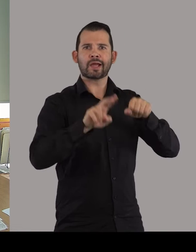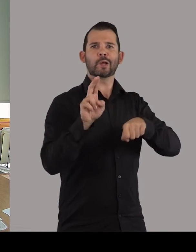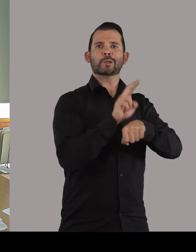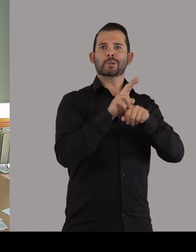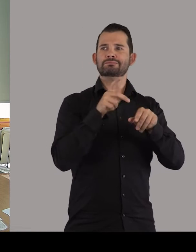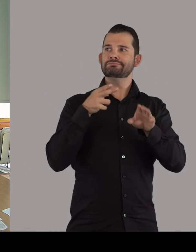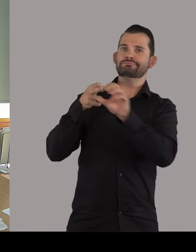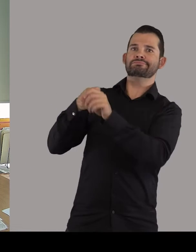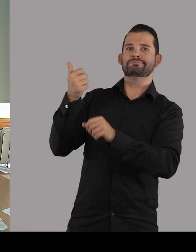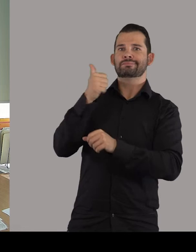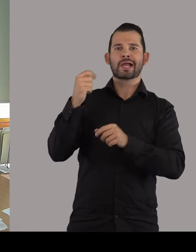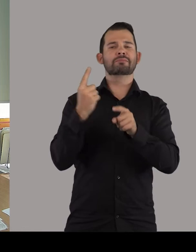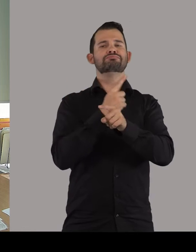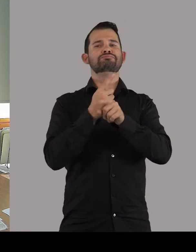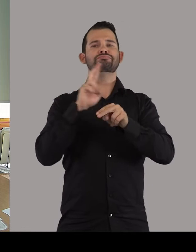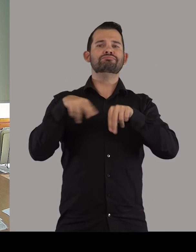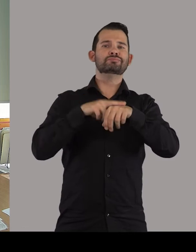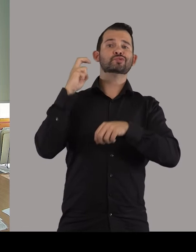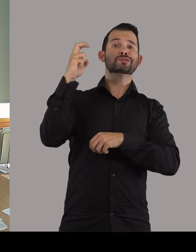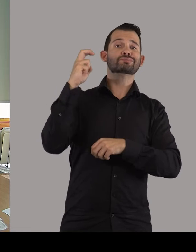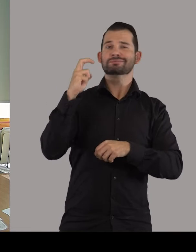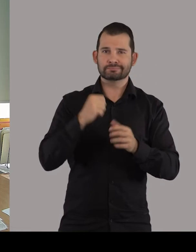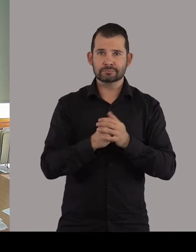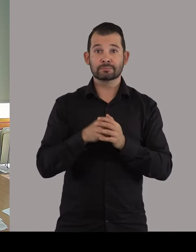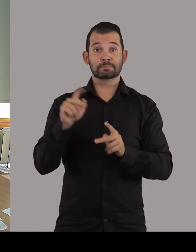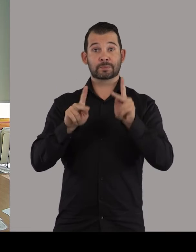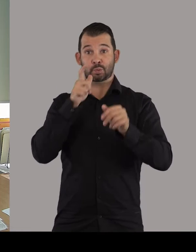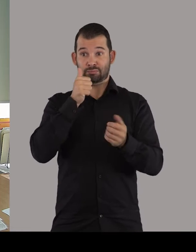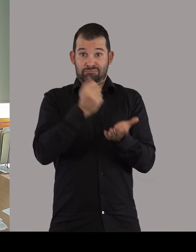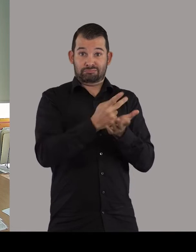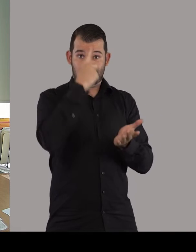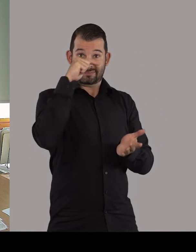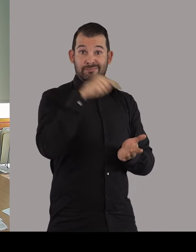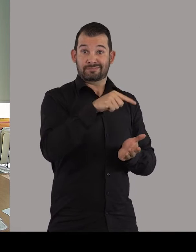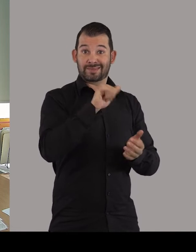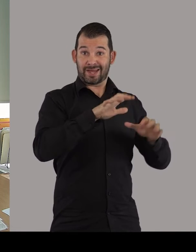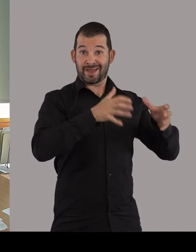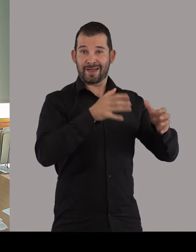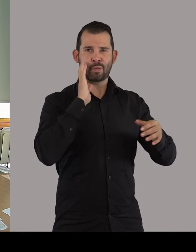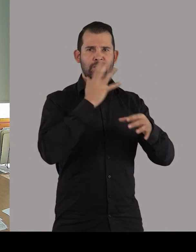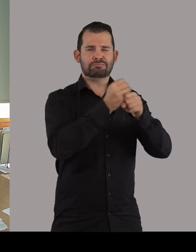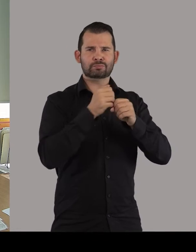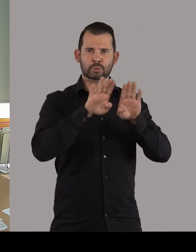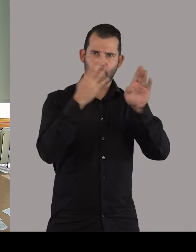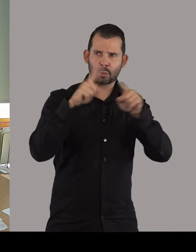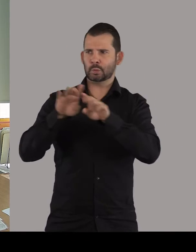conventional transportation. Persons found to be eligible for this category will receive door-to-door